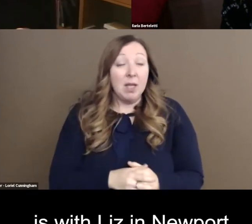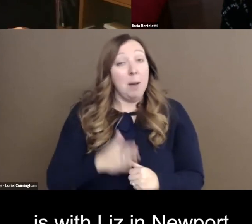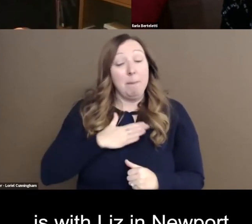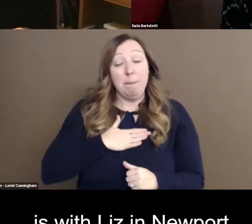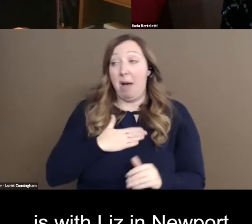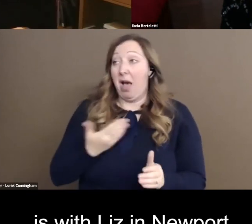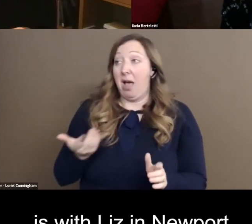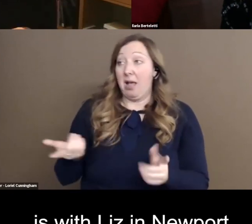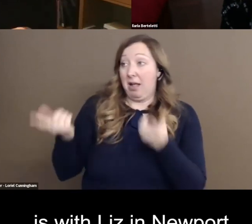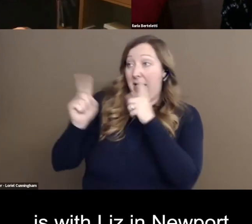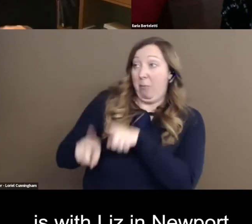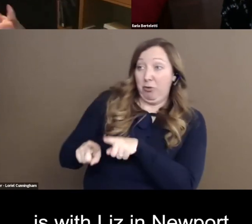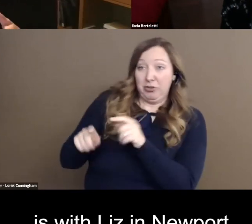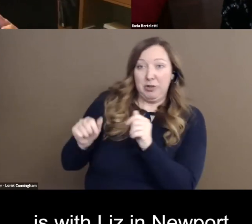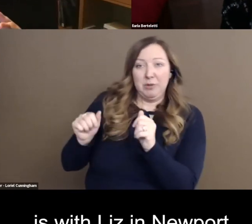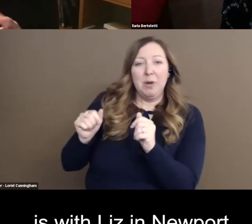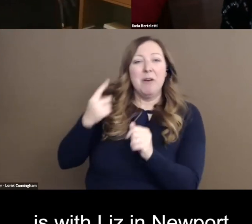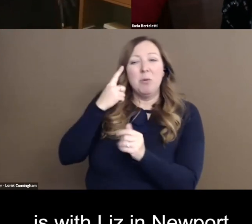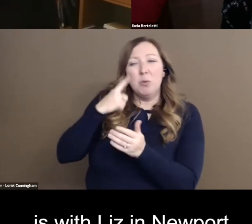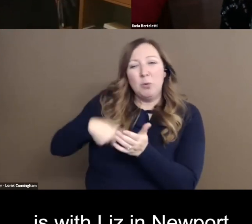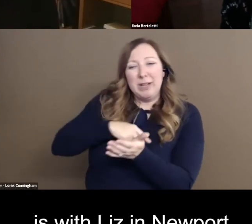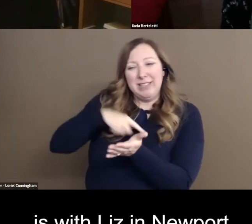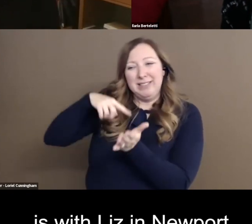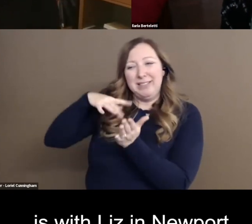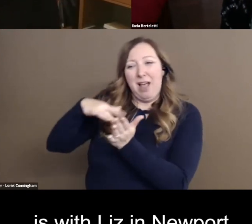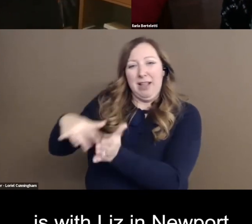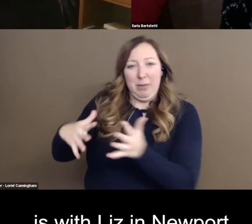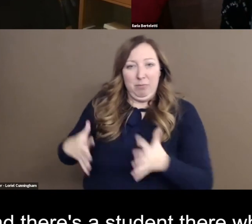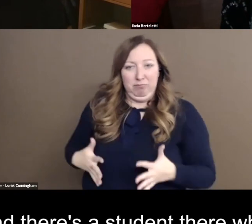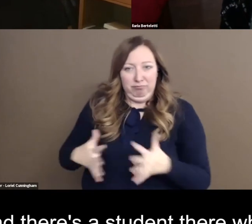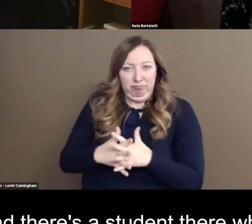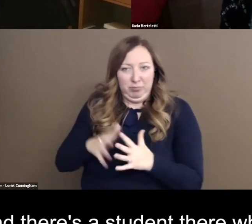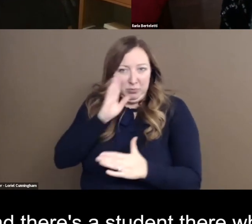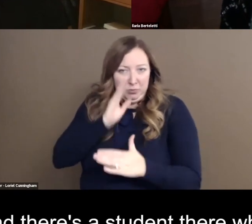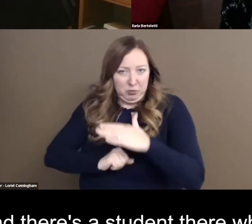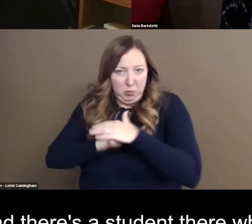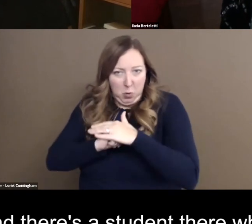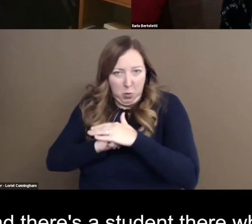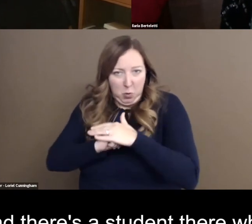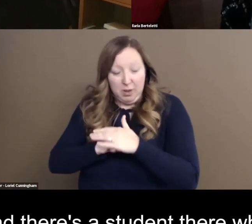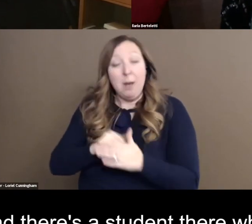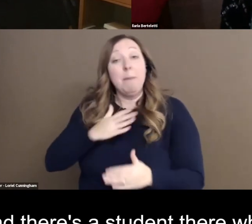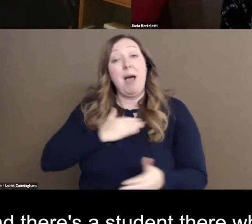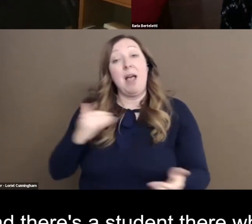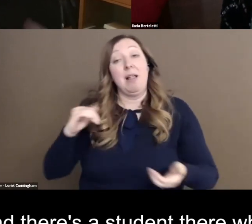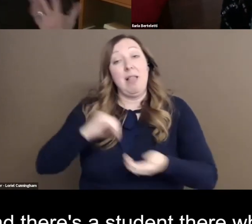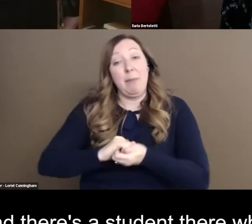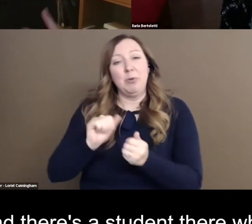and her group at uh at georgetown and there's a student there who's actually